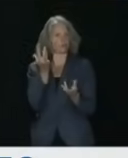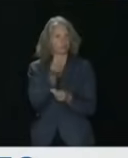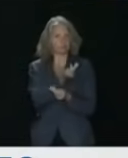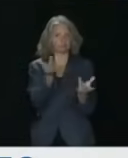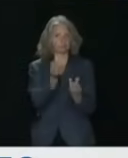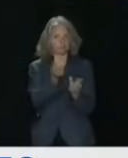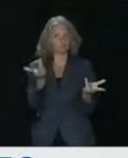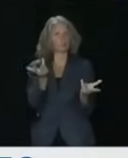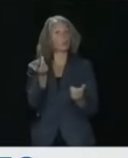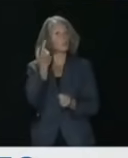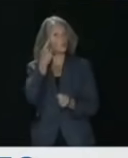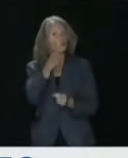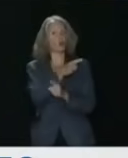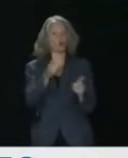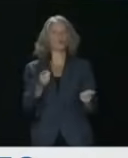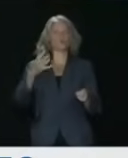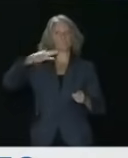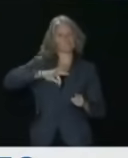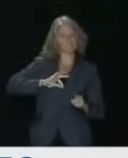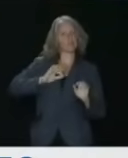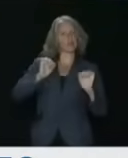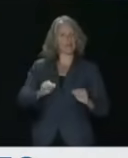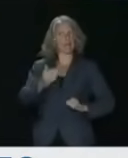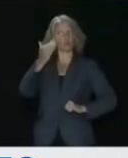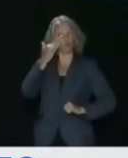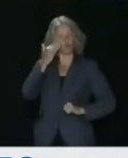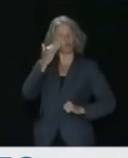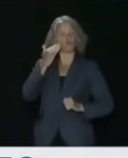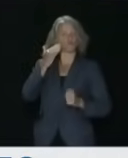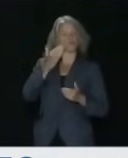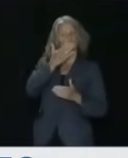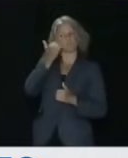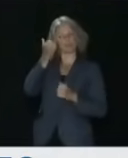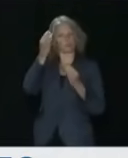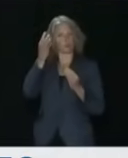COMMITTED TO PROVIDING CLEAR AND